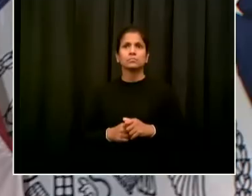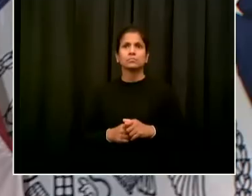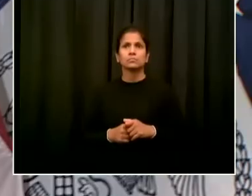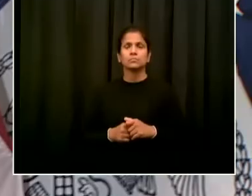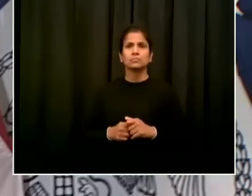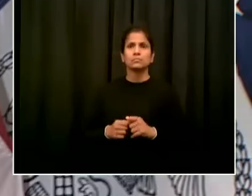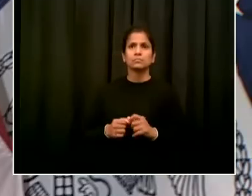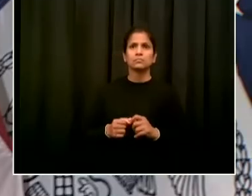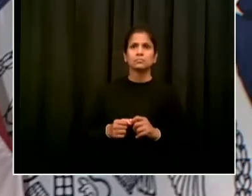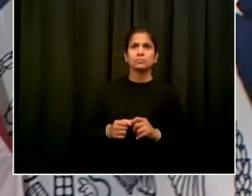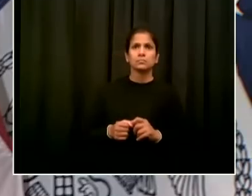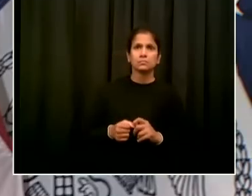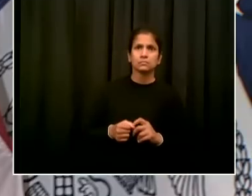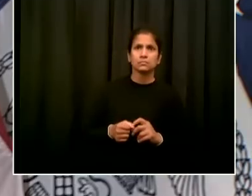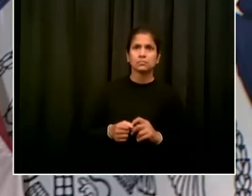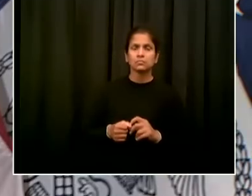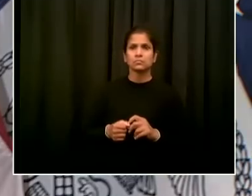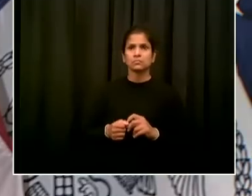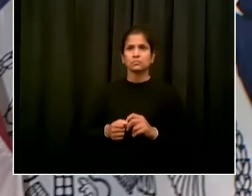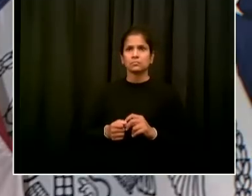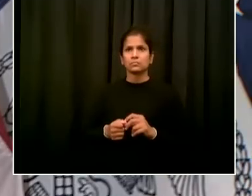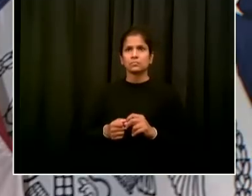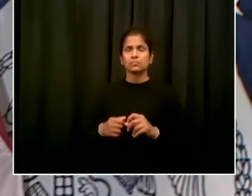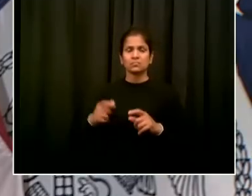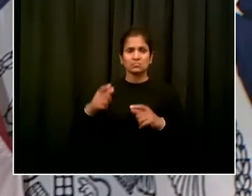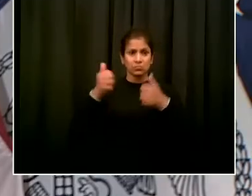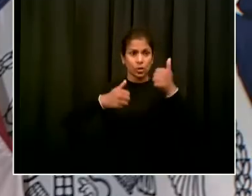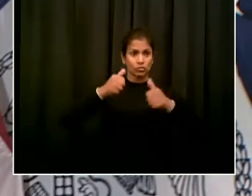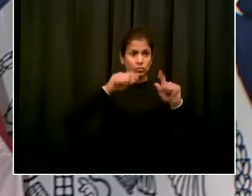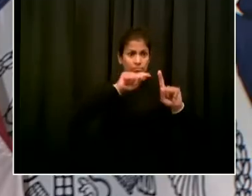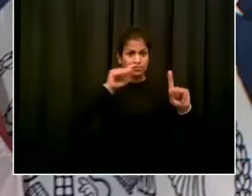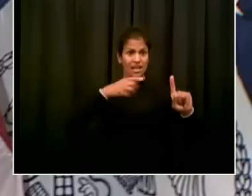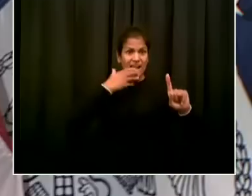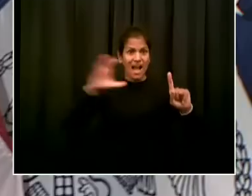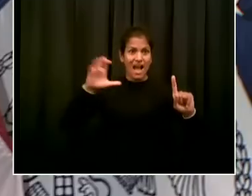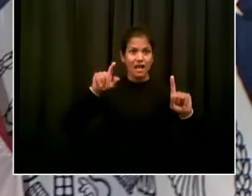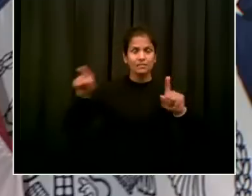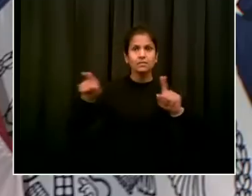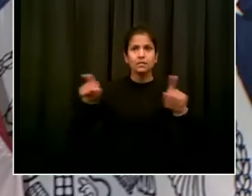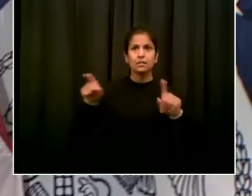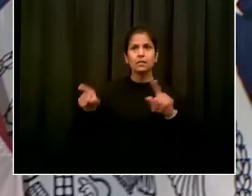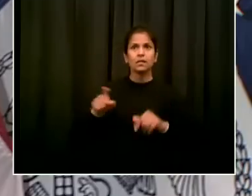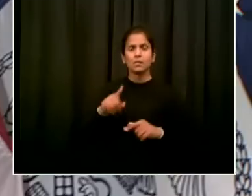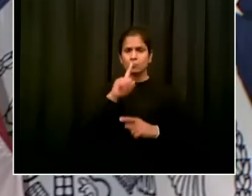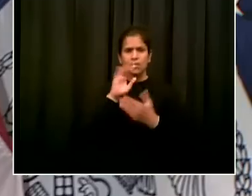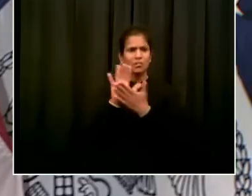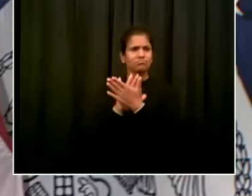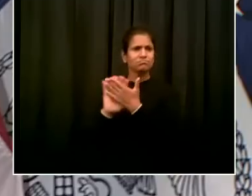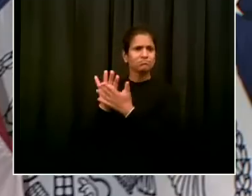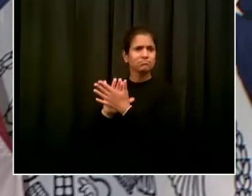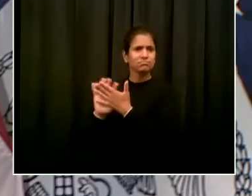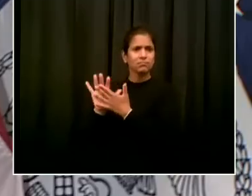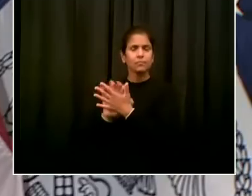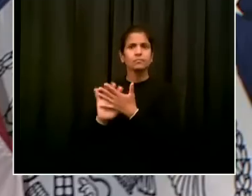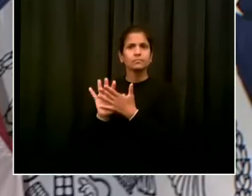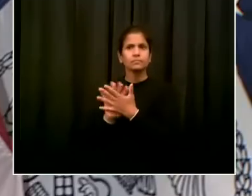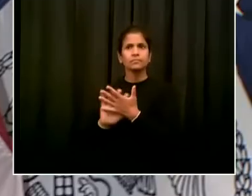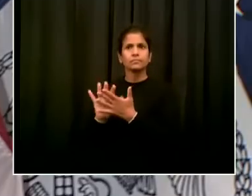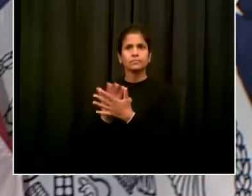HEALTHCARE TEAM AND EVERYONE WHO HAS COME OUT TO WORK WITH US, YOU AND THE MEEADI, , AAD NE